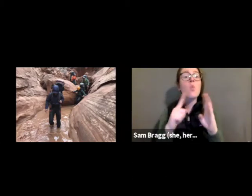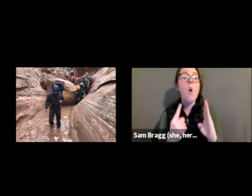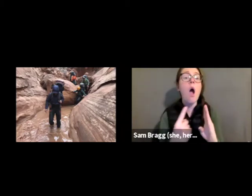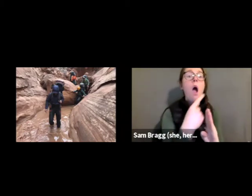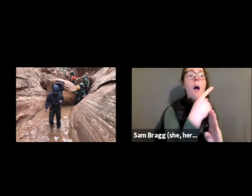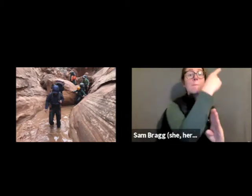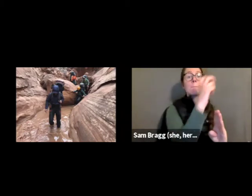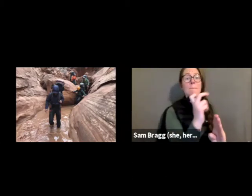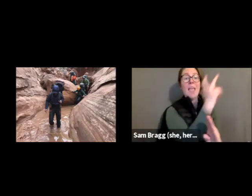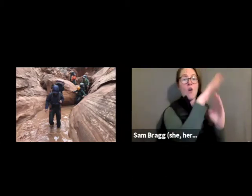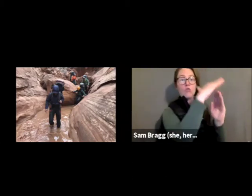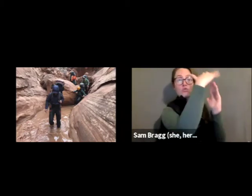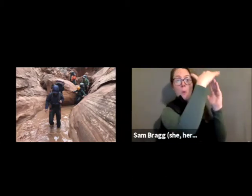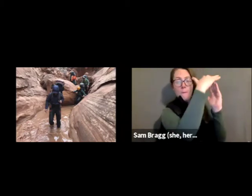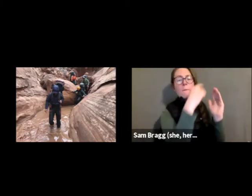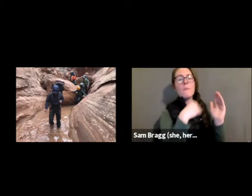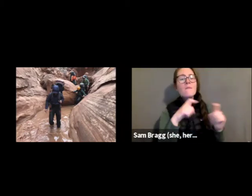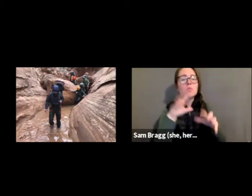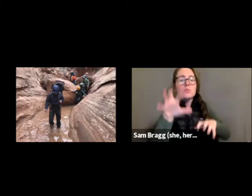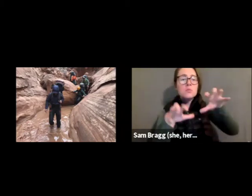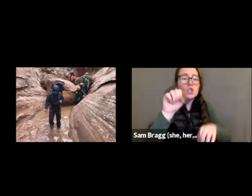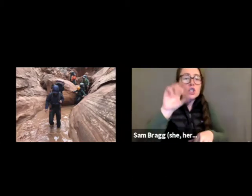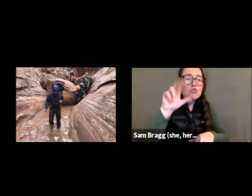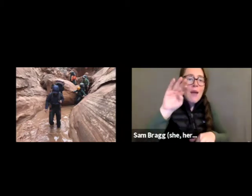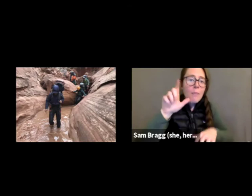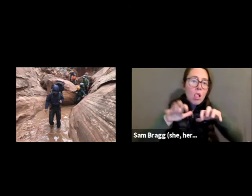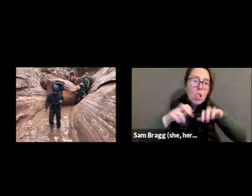when we were walking through traversing through the slot canyons and we're going back